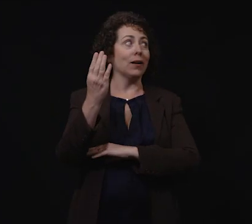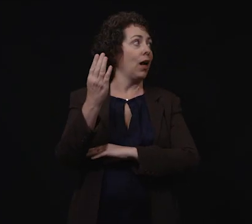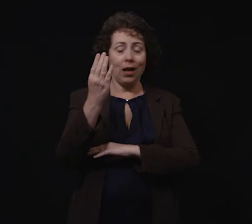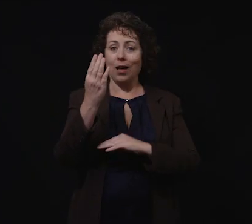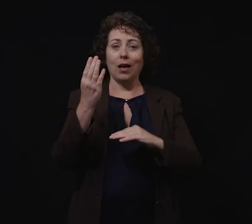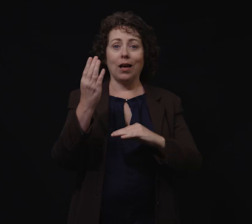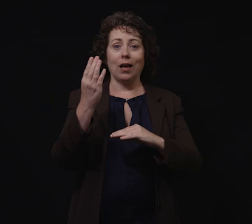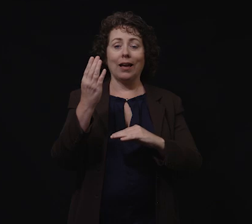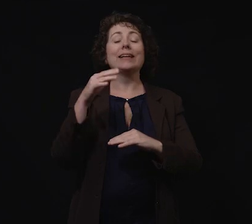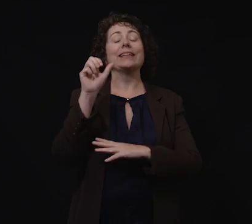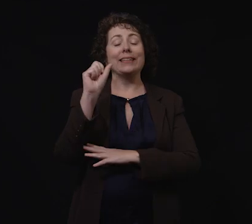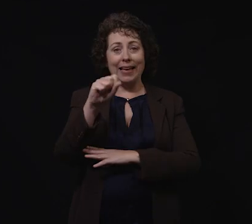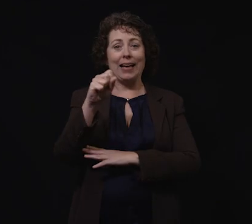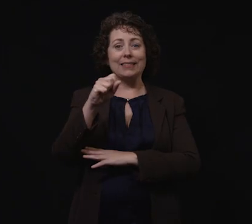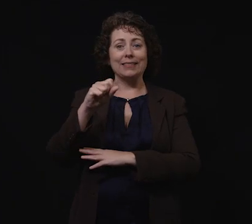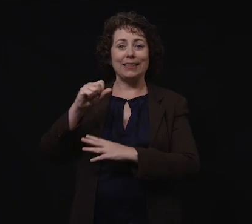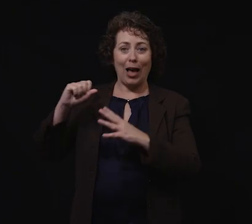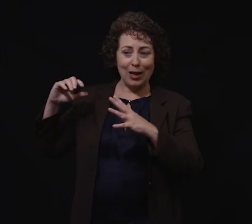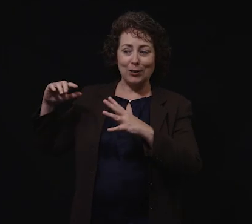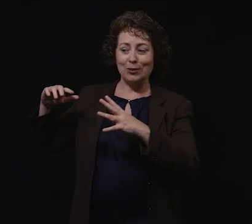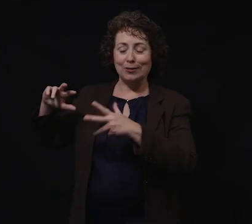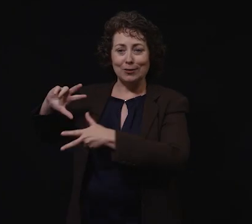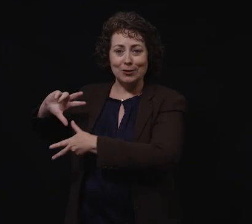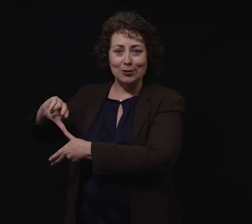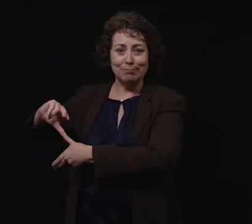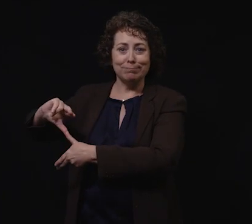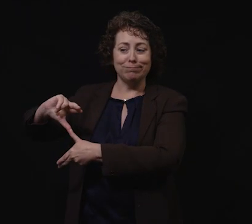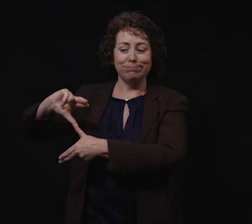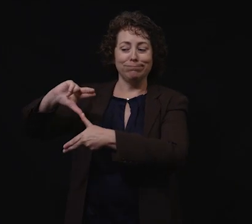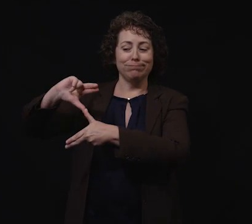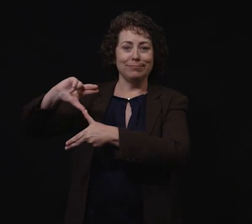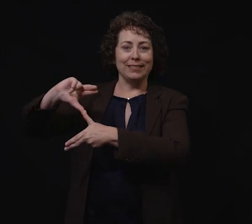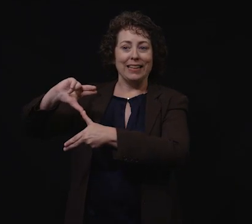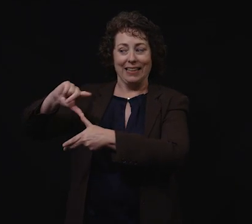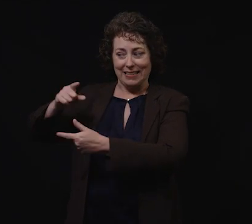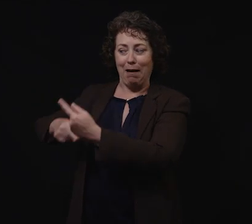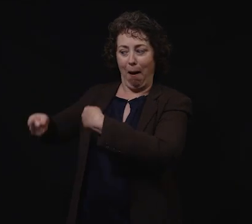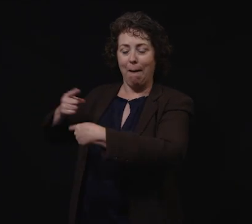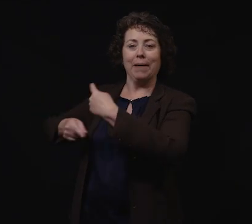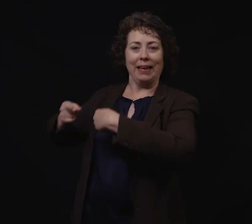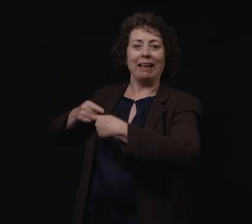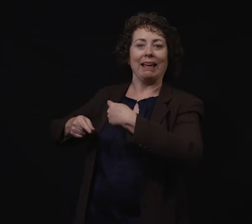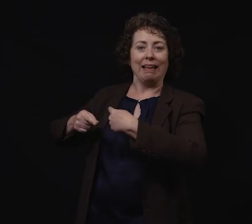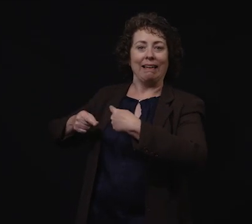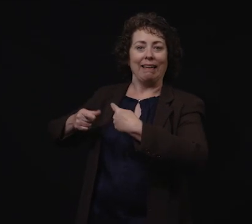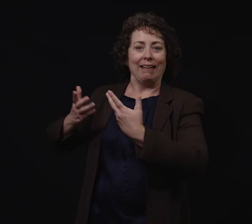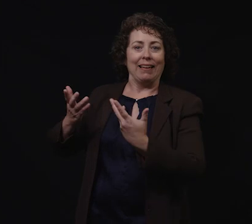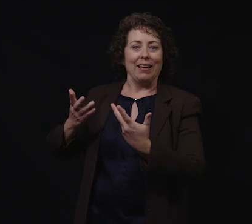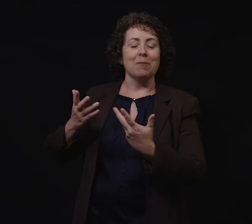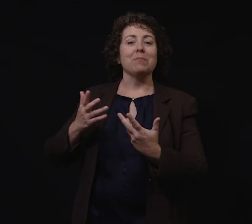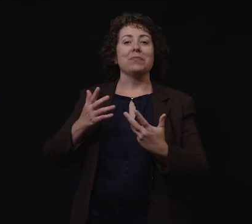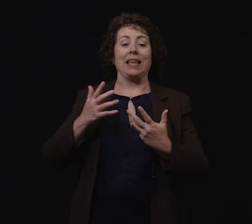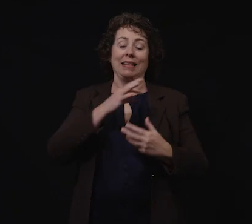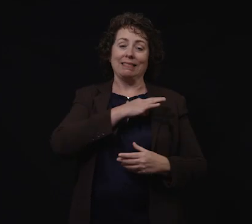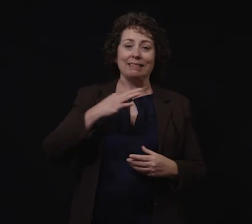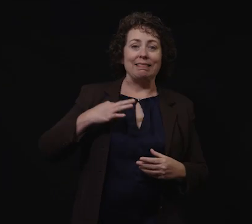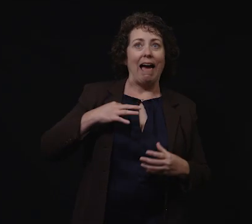Guess we do have a storm headed our way and so our staff and our executive leadership along with our City Council